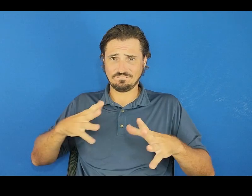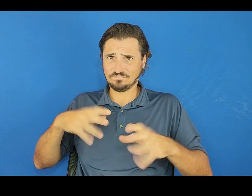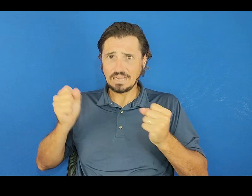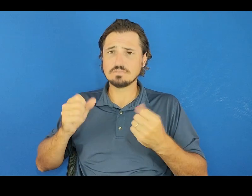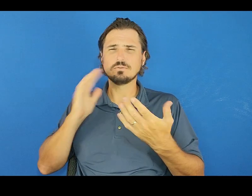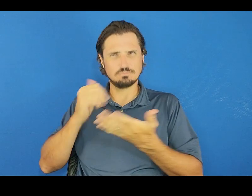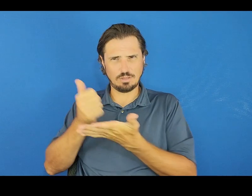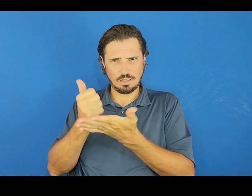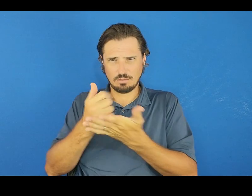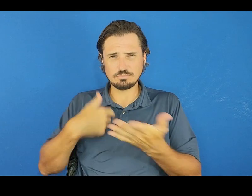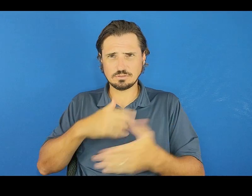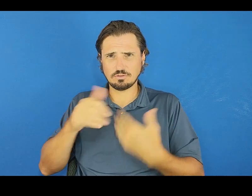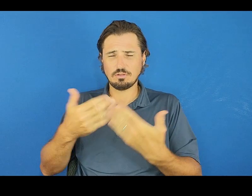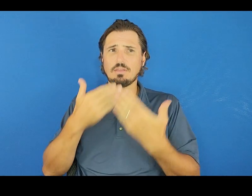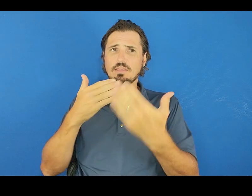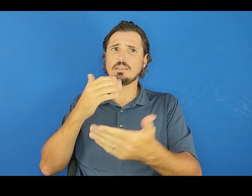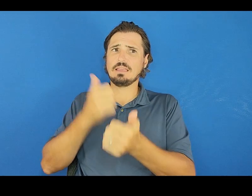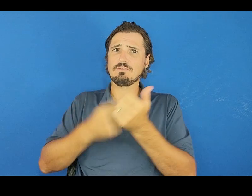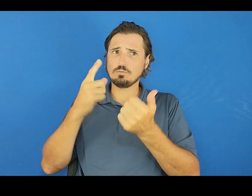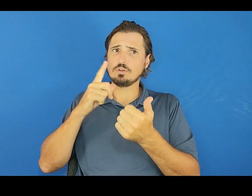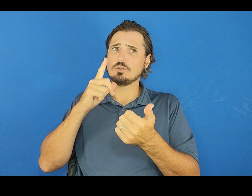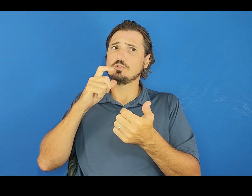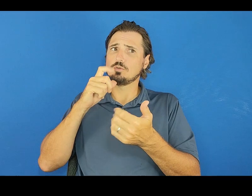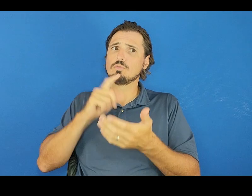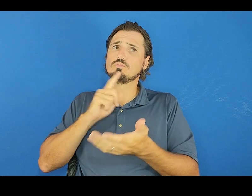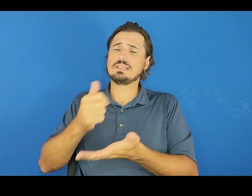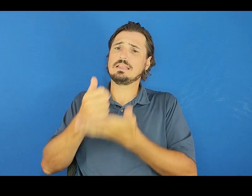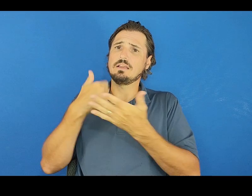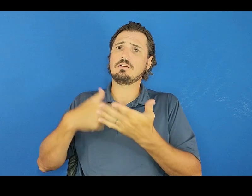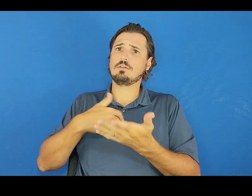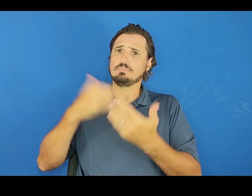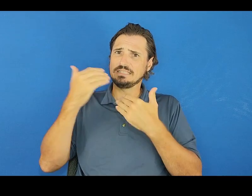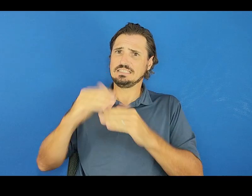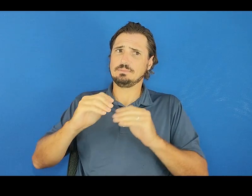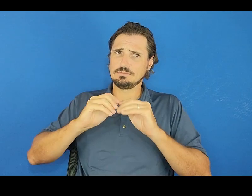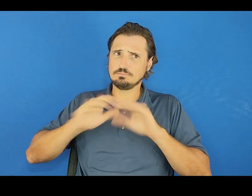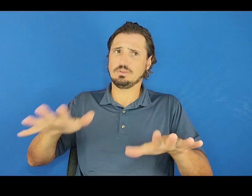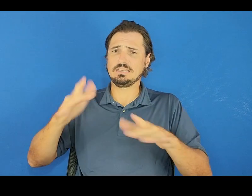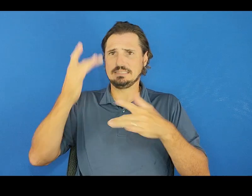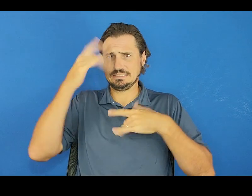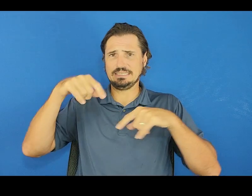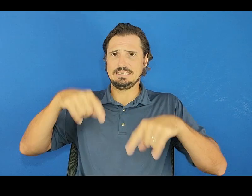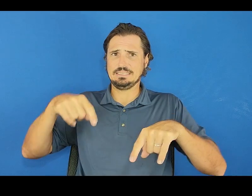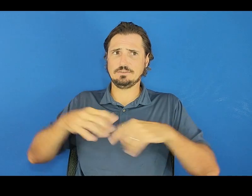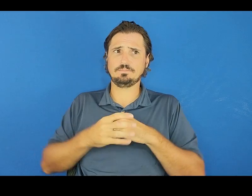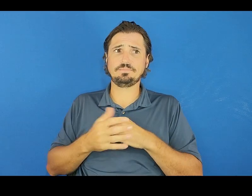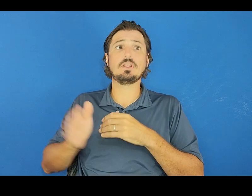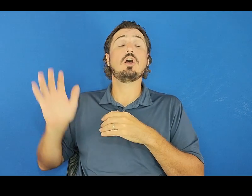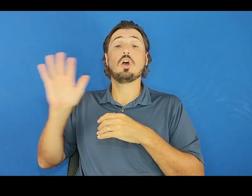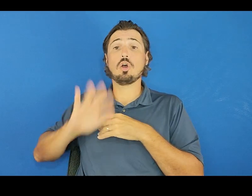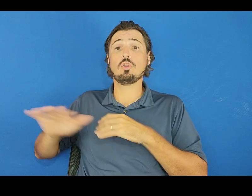prompt action makes a difference. Mahalo to everyone who took these steps and helped us slow the spread of this disease over the past few months.